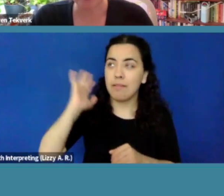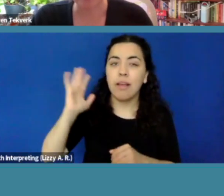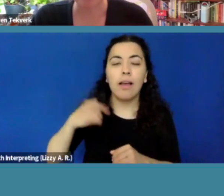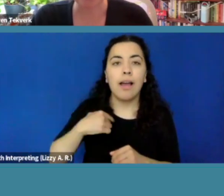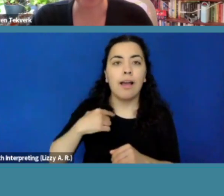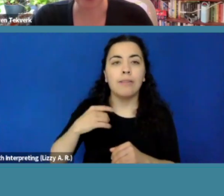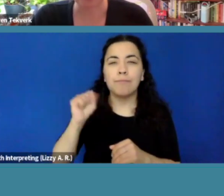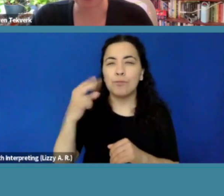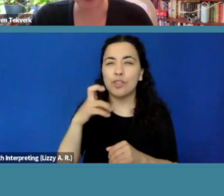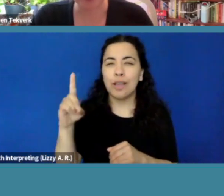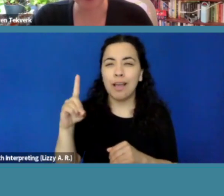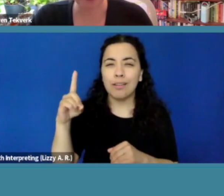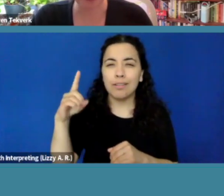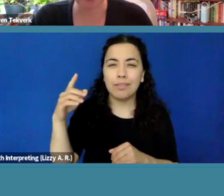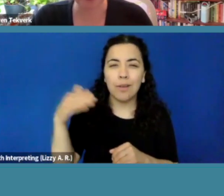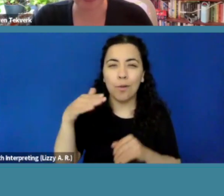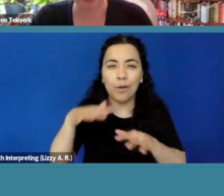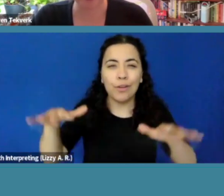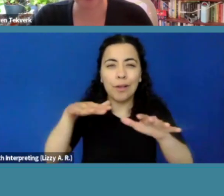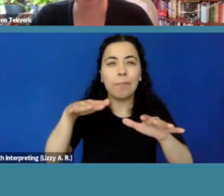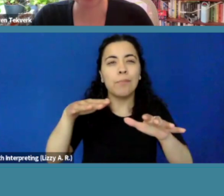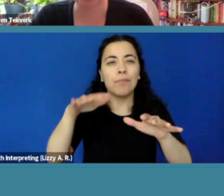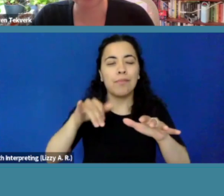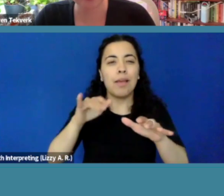And one of the things that we used as an access tool was essentially